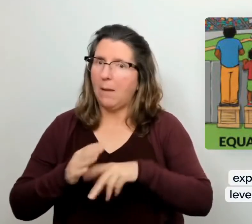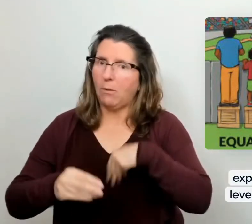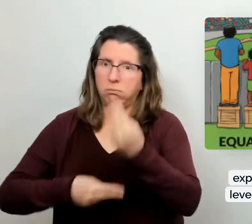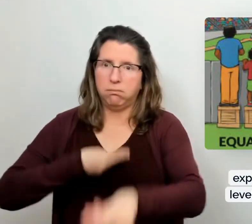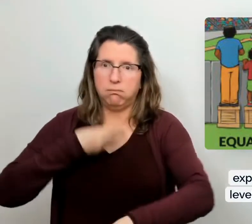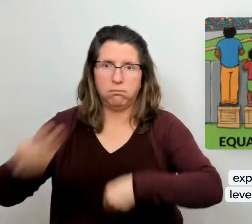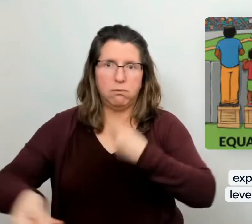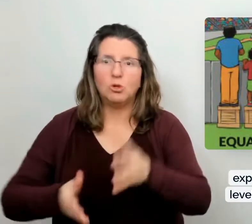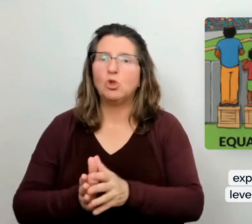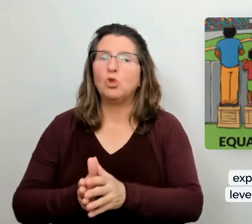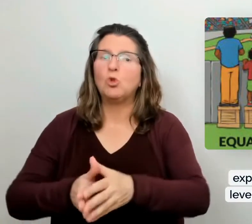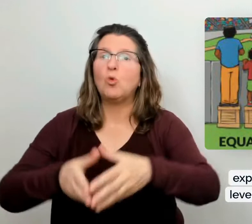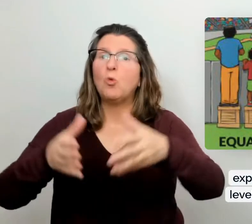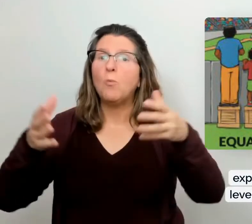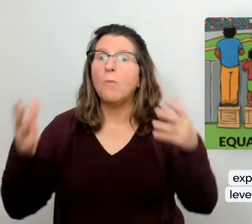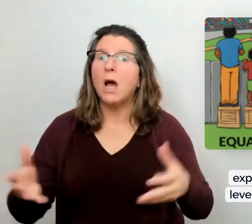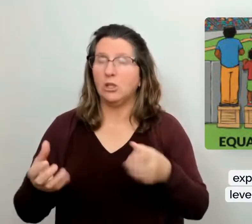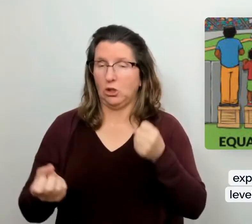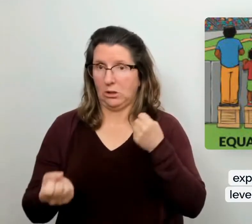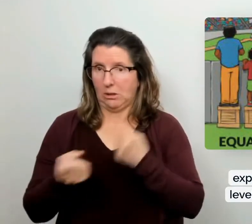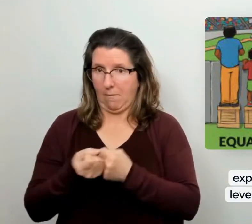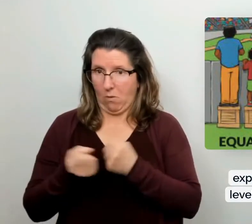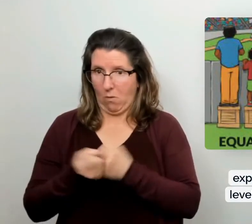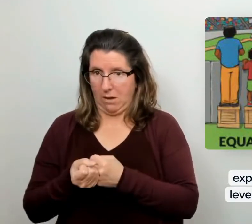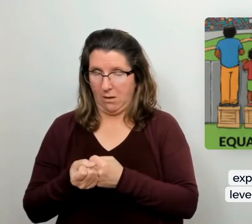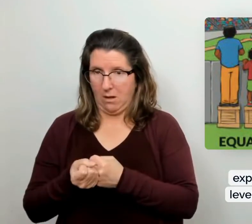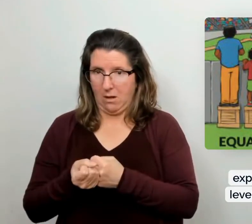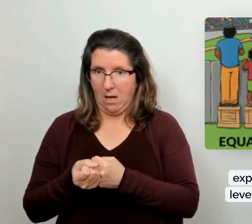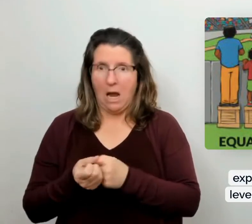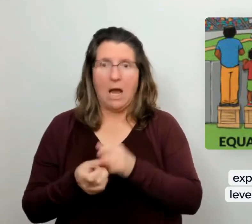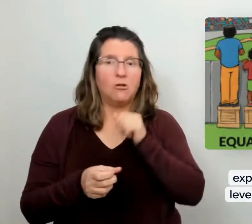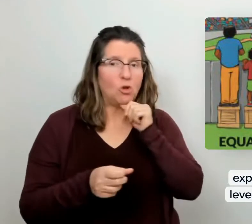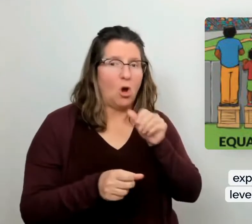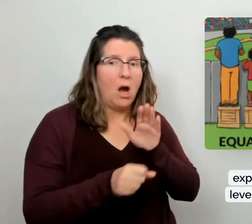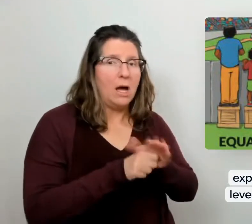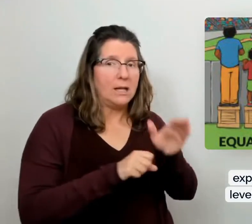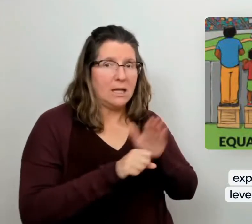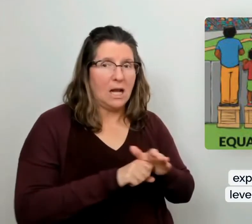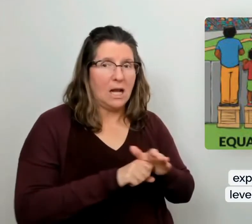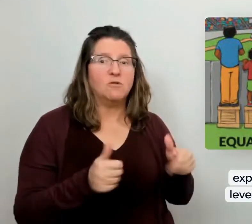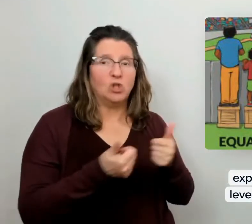Sometimes we provide too much support and not enough challenge.